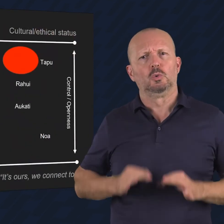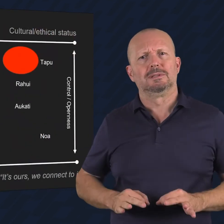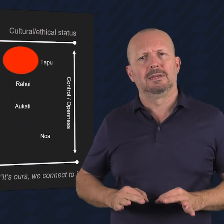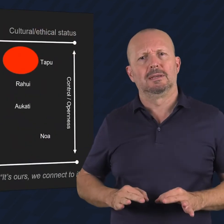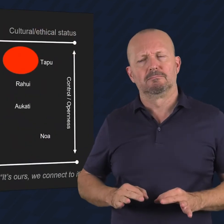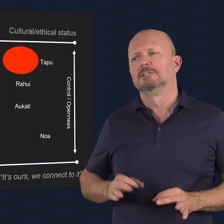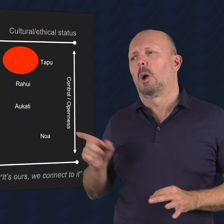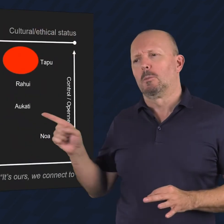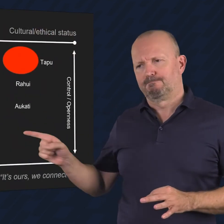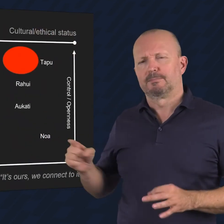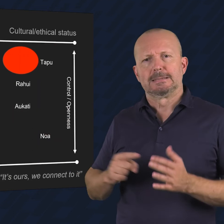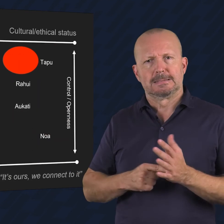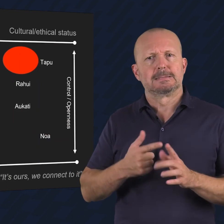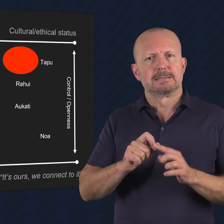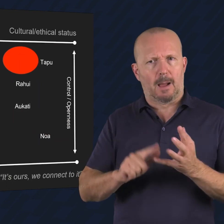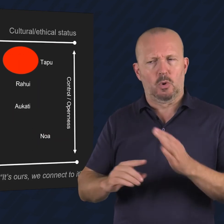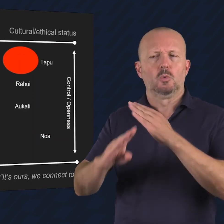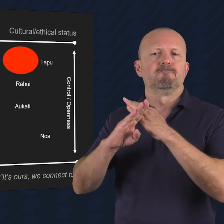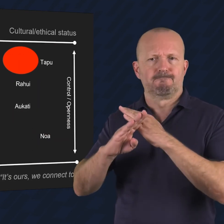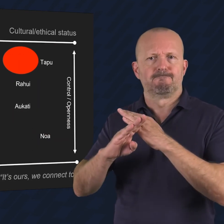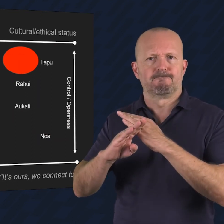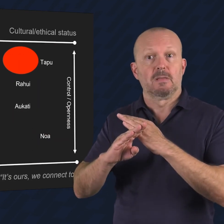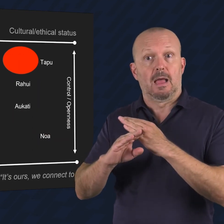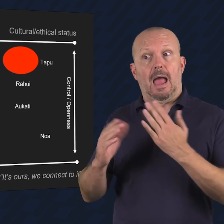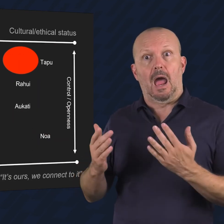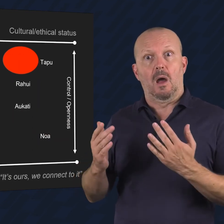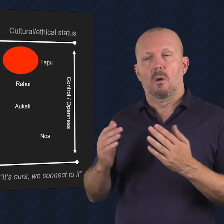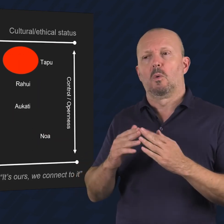enacted in this case by the redact feature in the recollect platform.